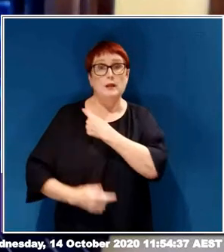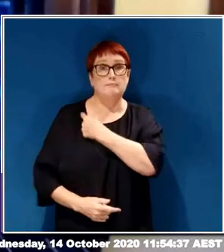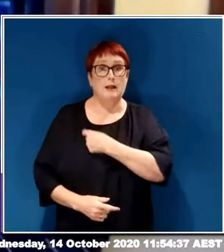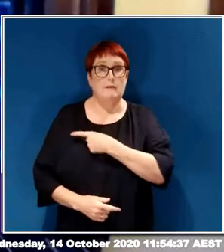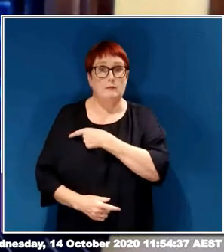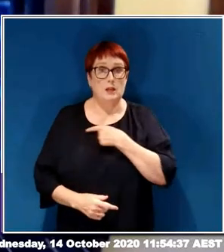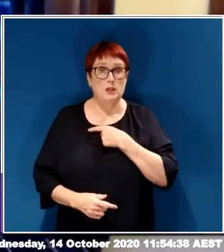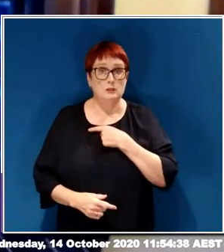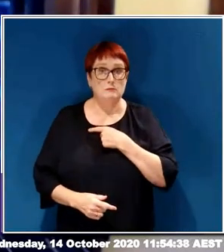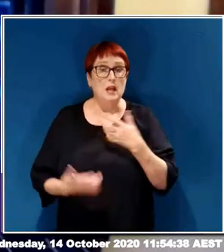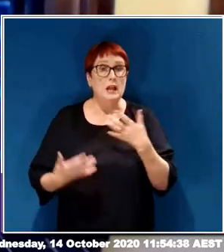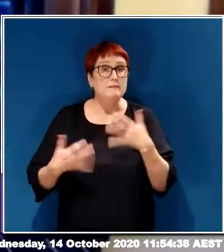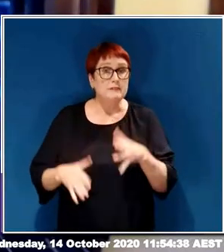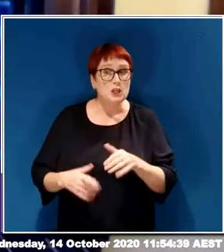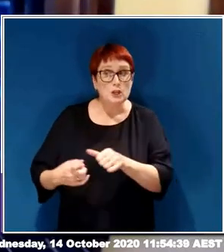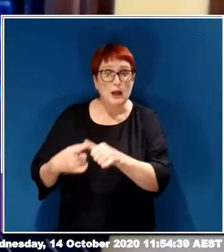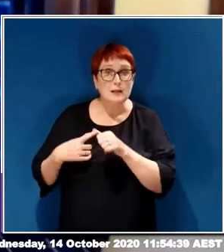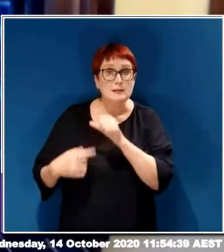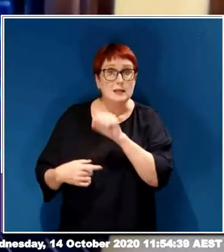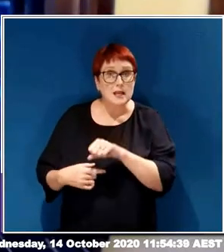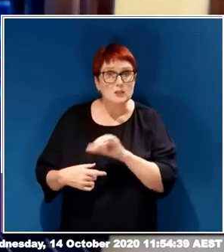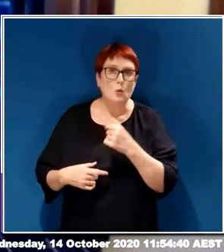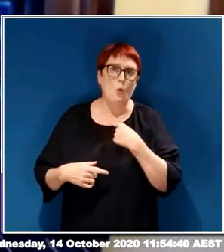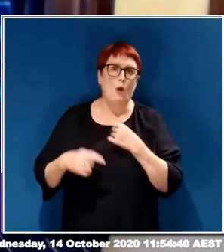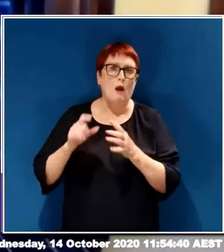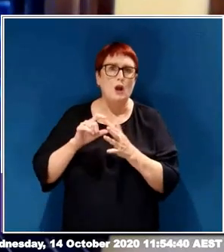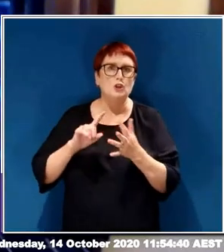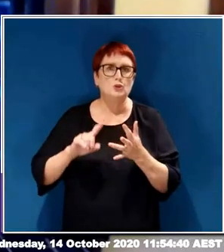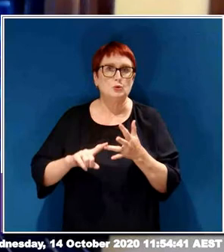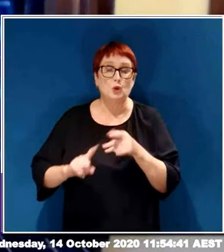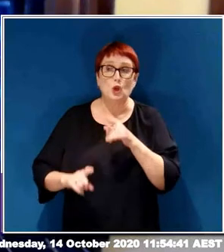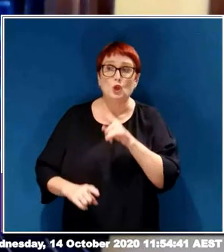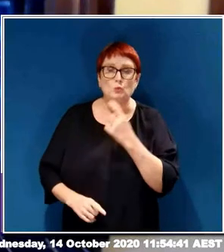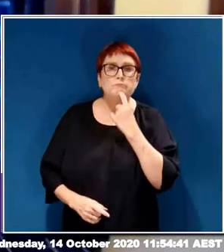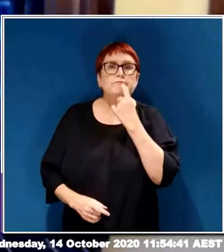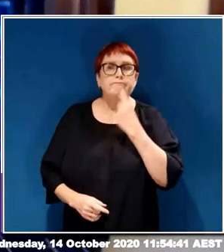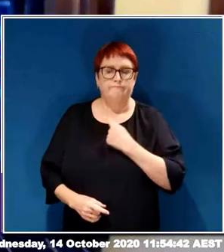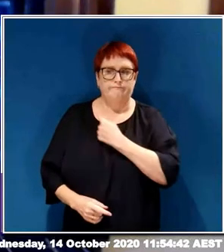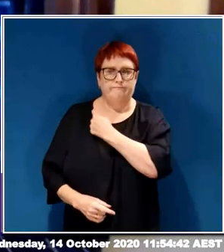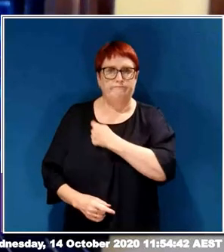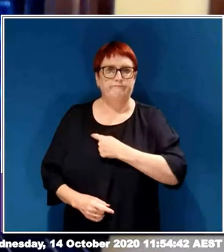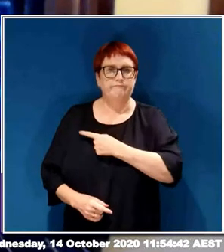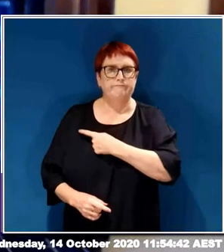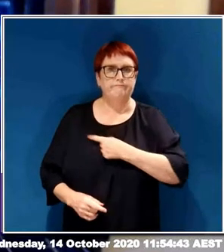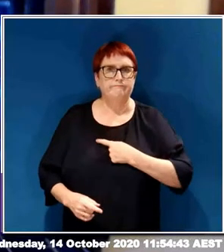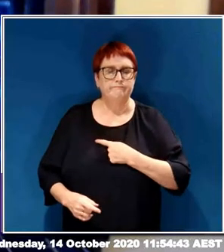Do you solemnly and sincerely declare and affirm that the evidence you shall give shall be the truth,